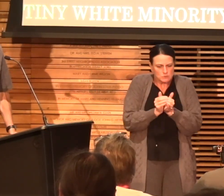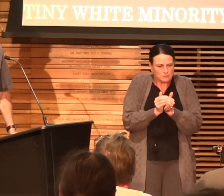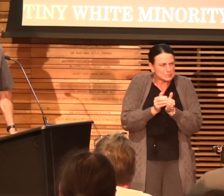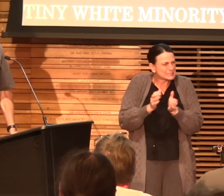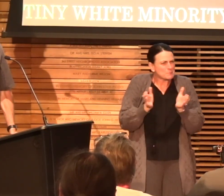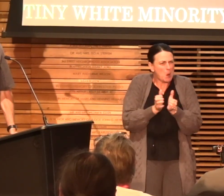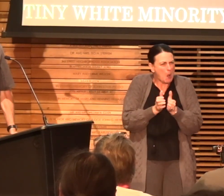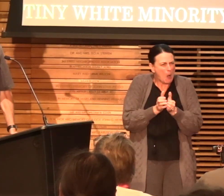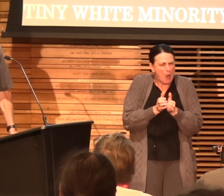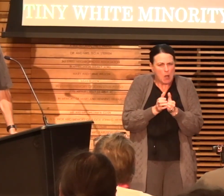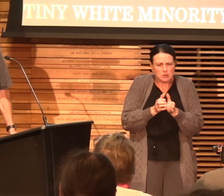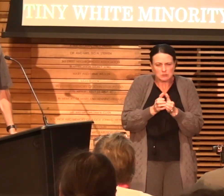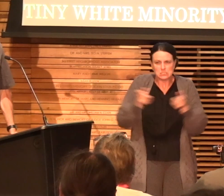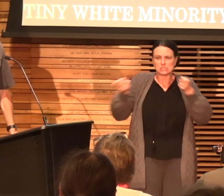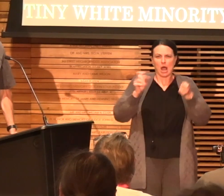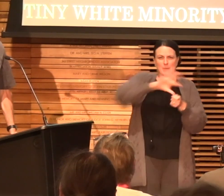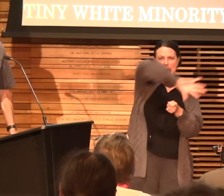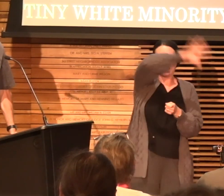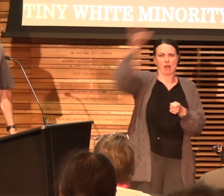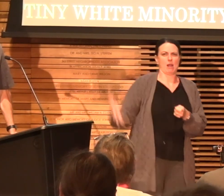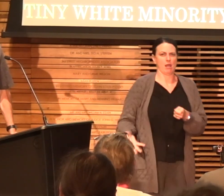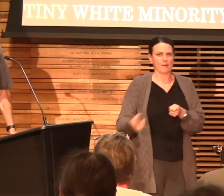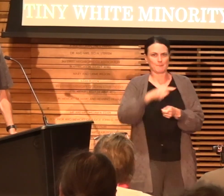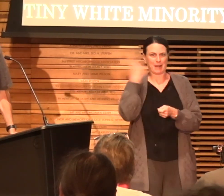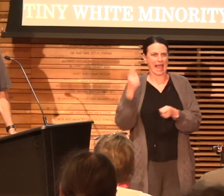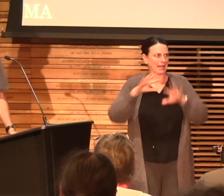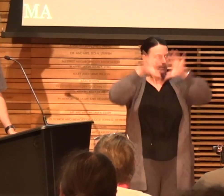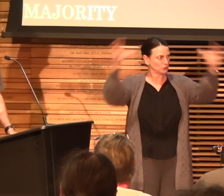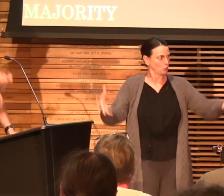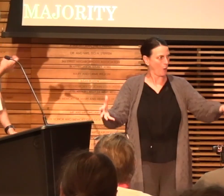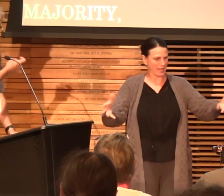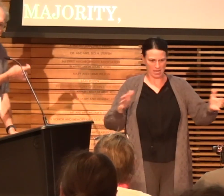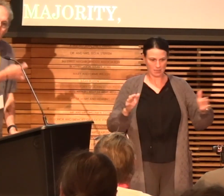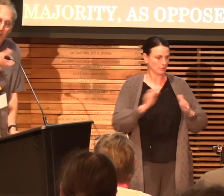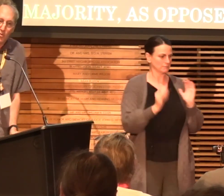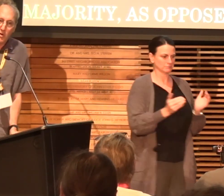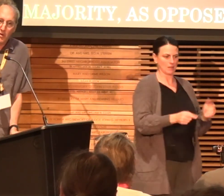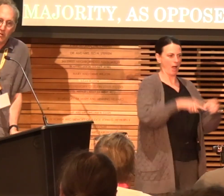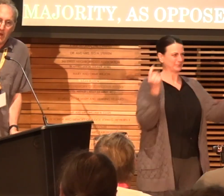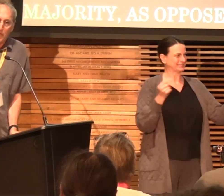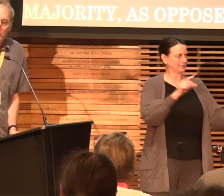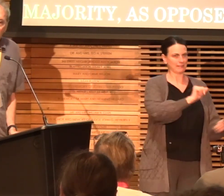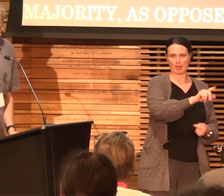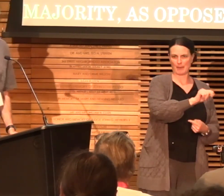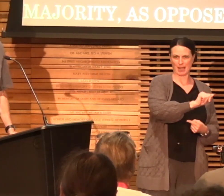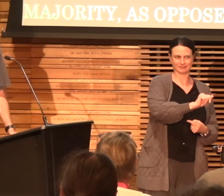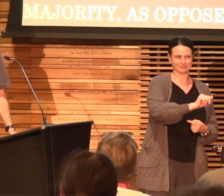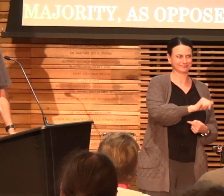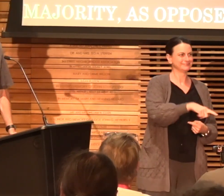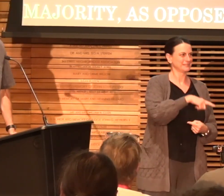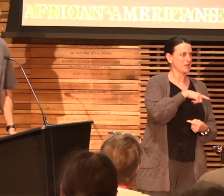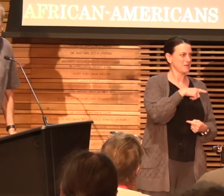dominated a large Black majority. As opposed to Alabama, where African Americans were in the minorities.